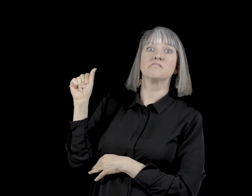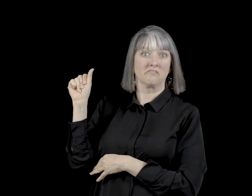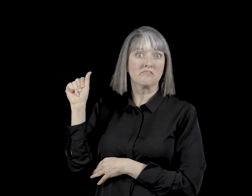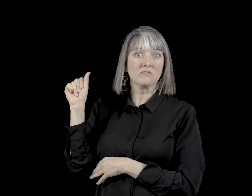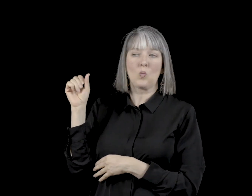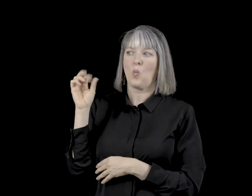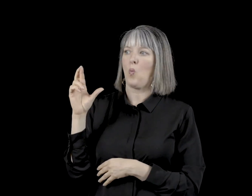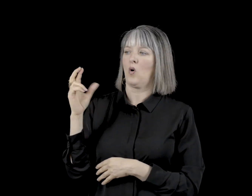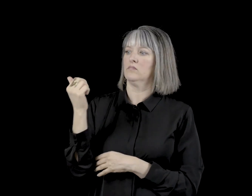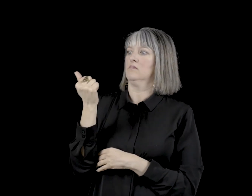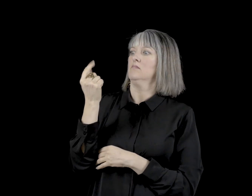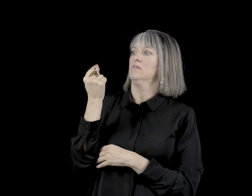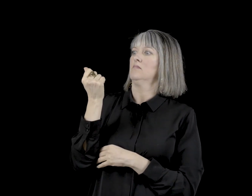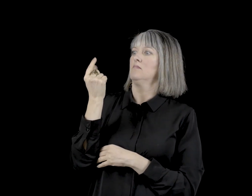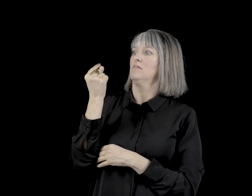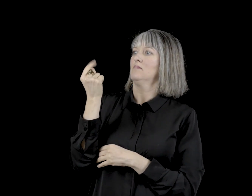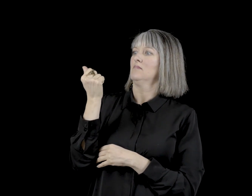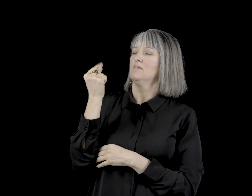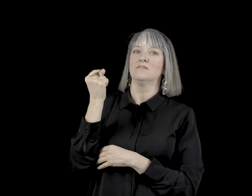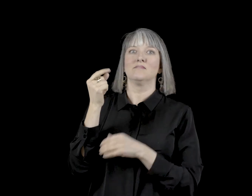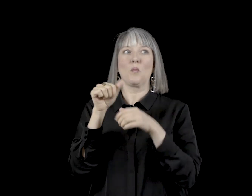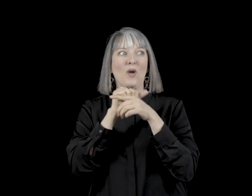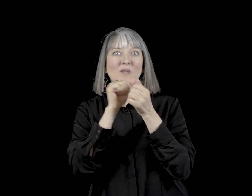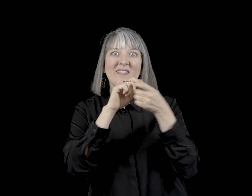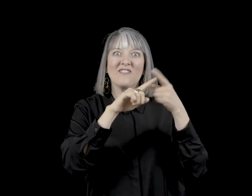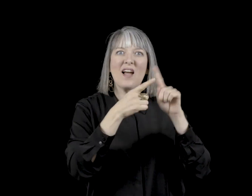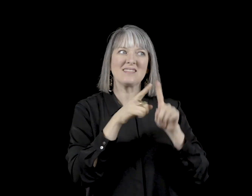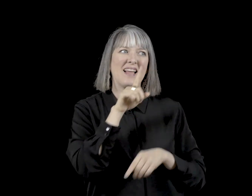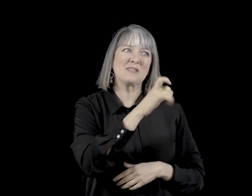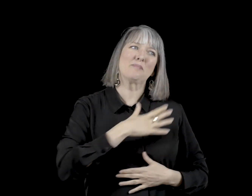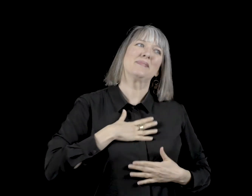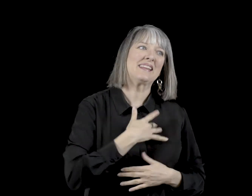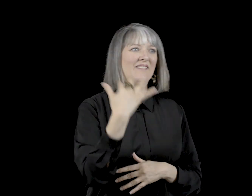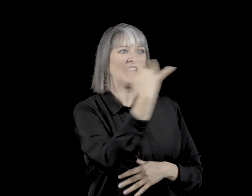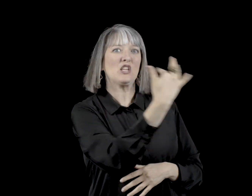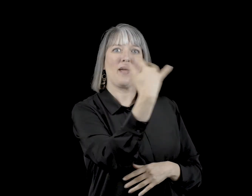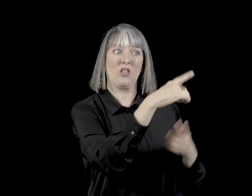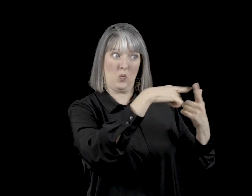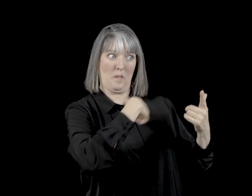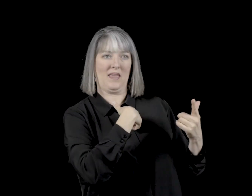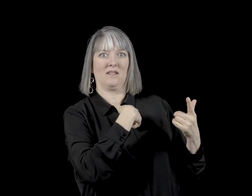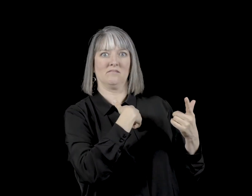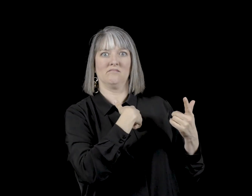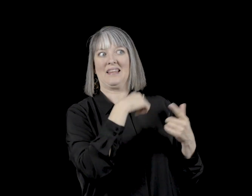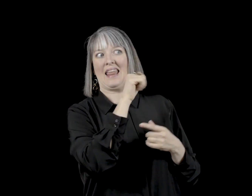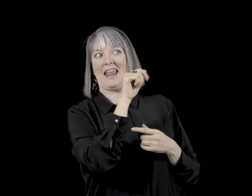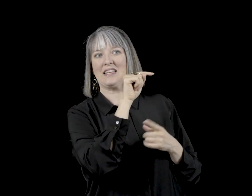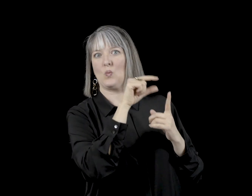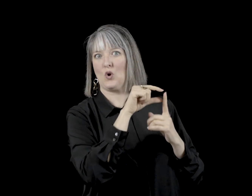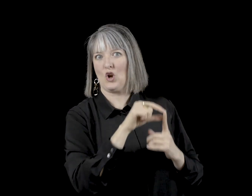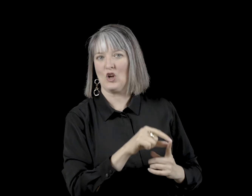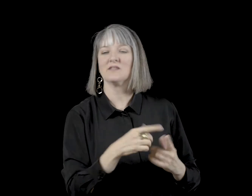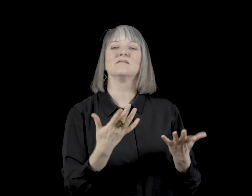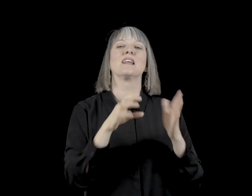Or even directly to yourself. Pratice with a buddy asking them to fingerspell AT words tossed your way.